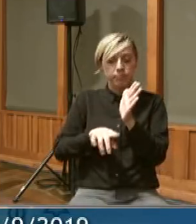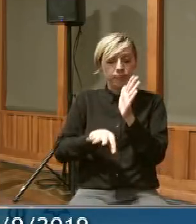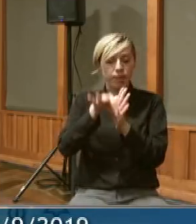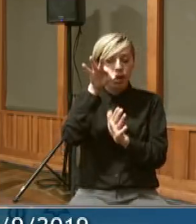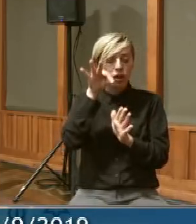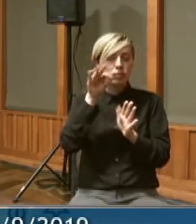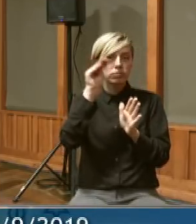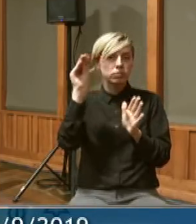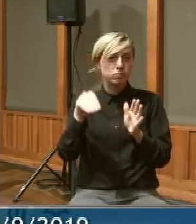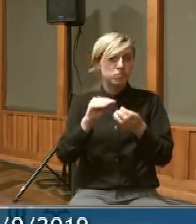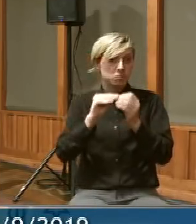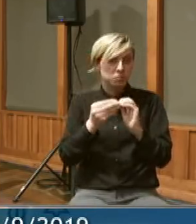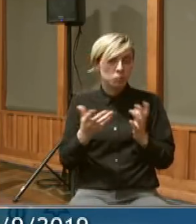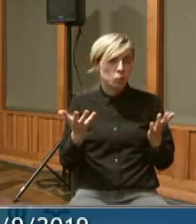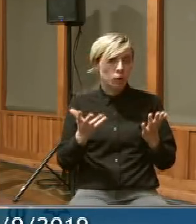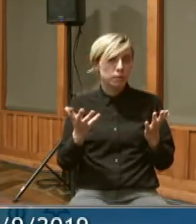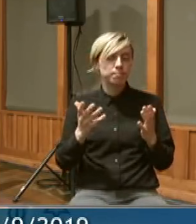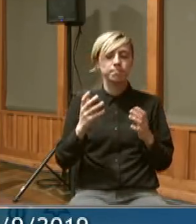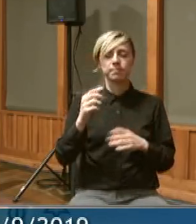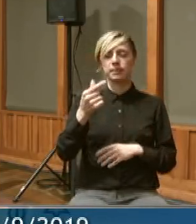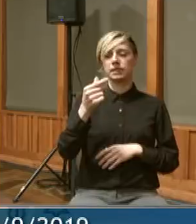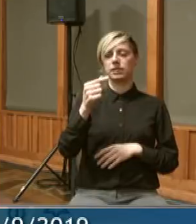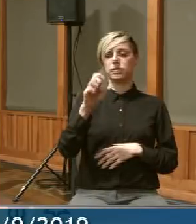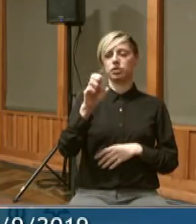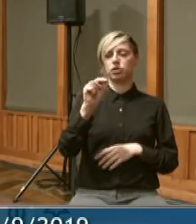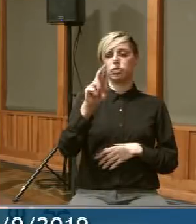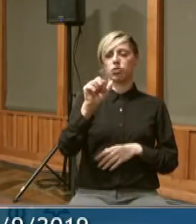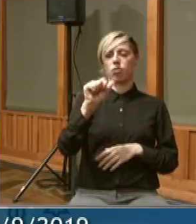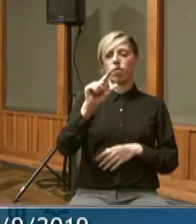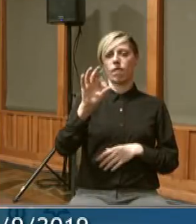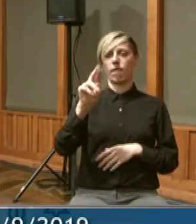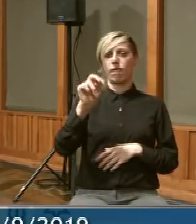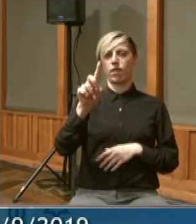RECREATION'S UNION. MY COLLEAGUE JIM POINTED OUT SOME FIGURES WHICH I WILL REPEAT.